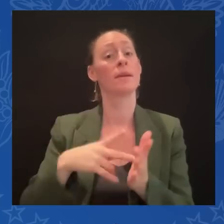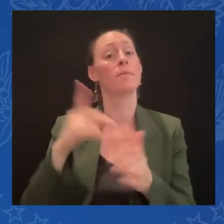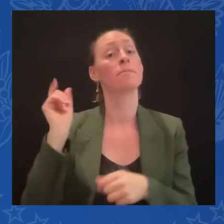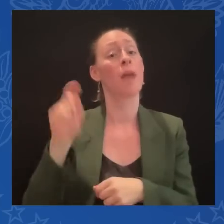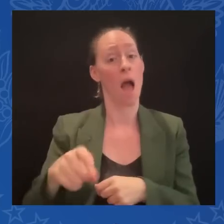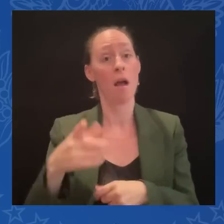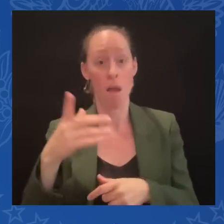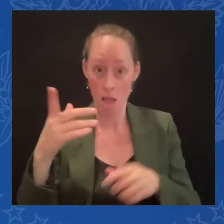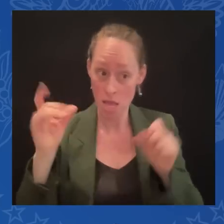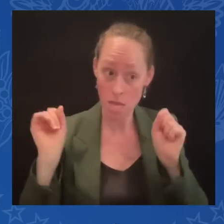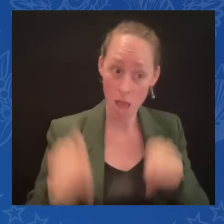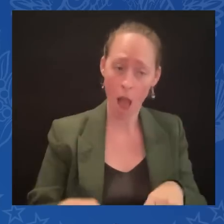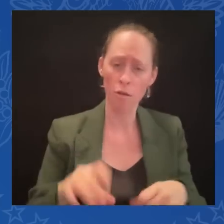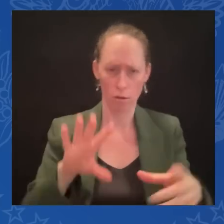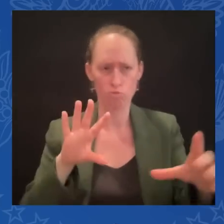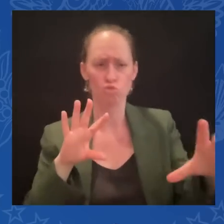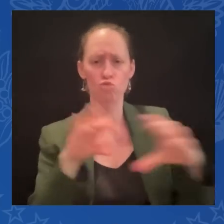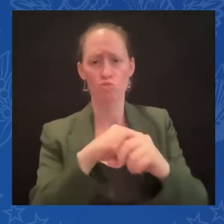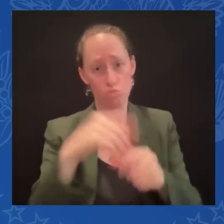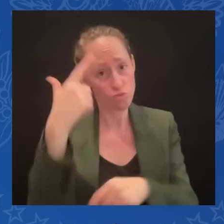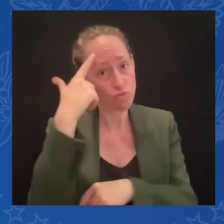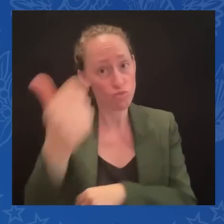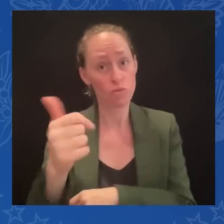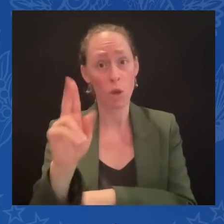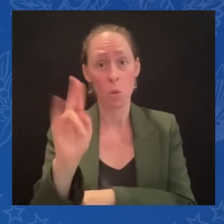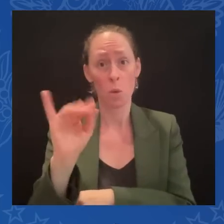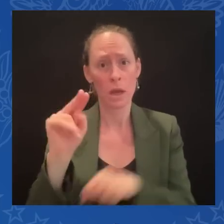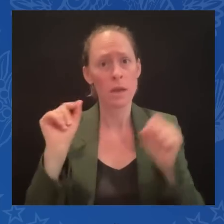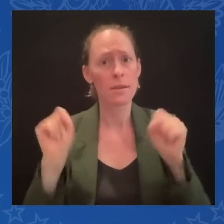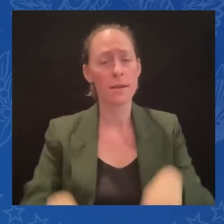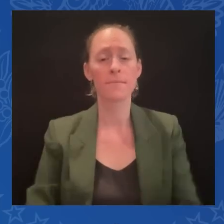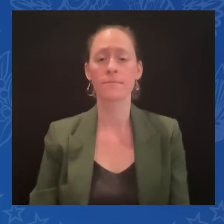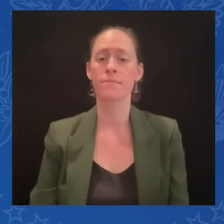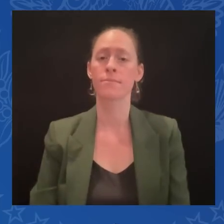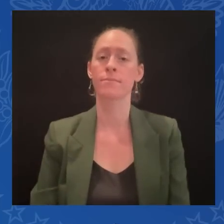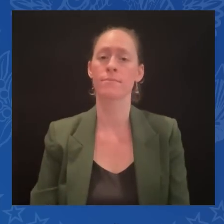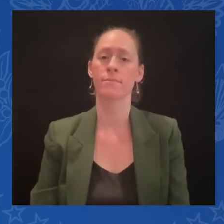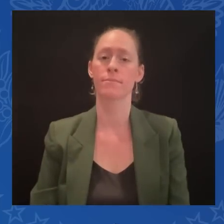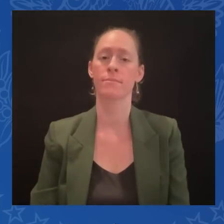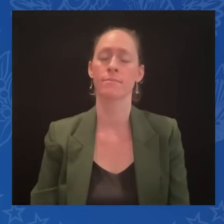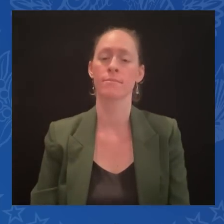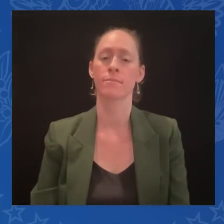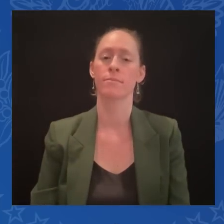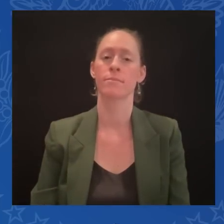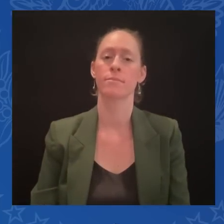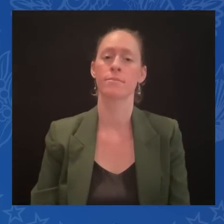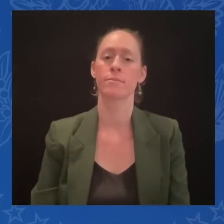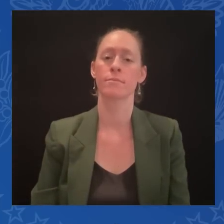by collective bargaining relationships. But that's up to you do decide. It's not just -- it's not just manufacturing.